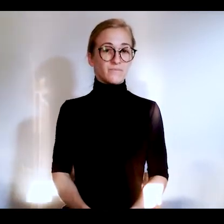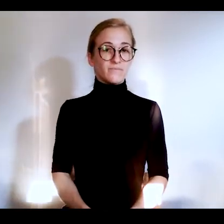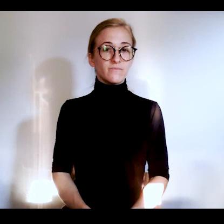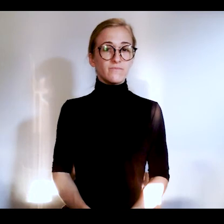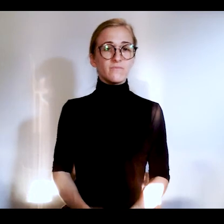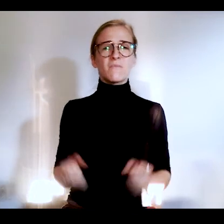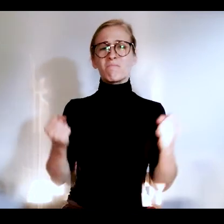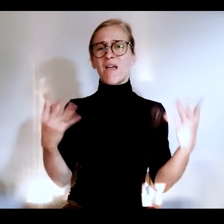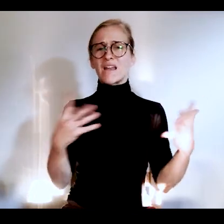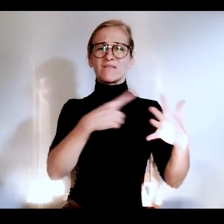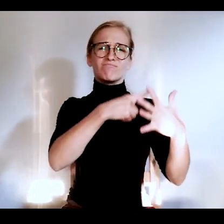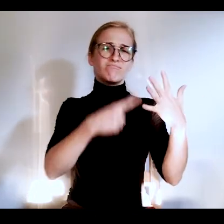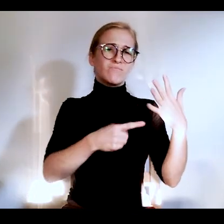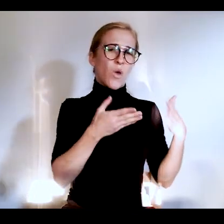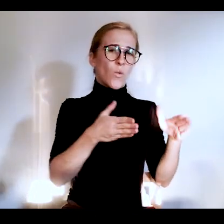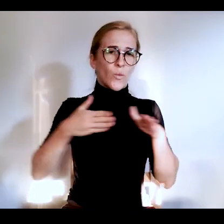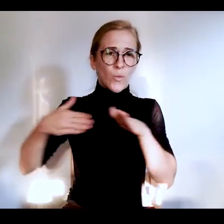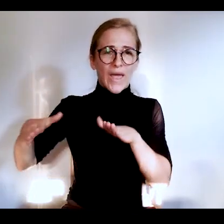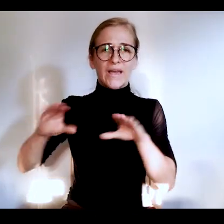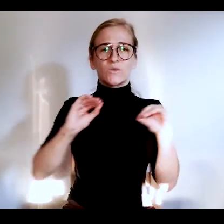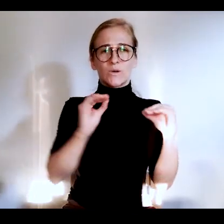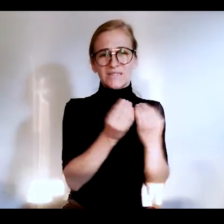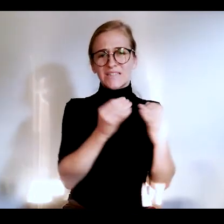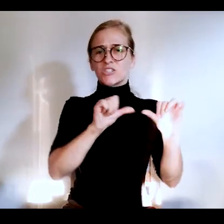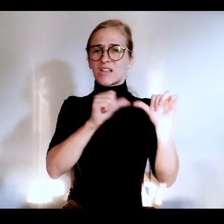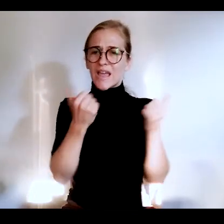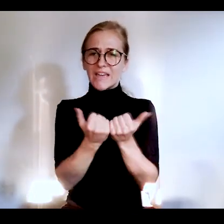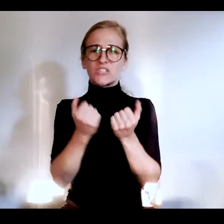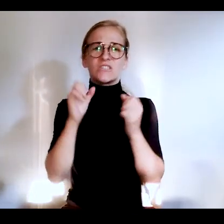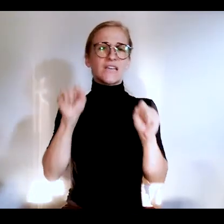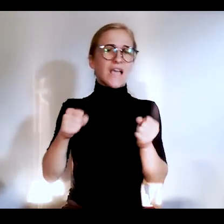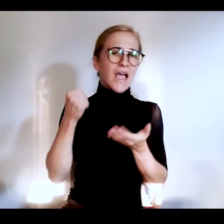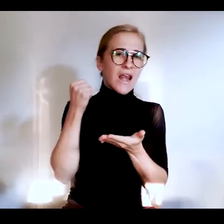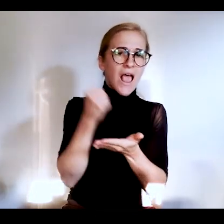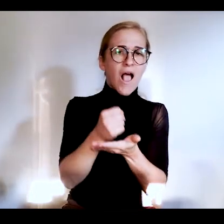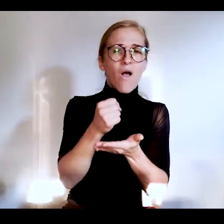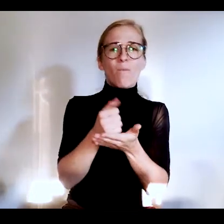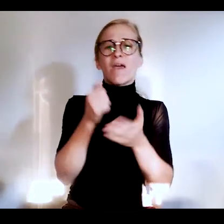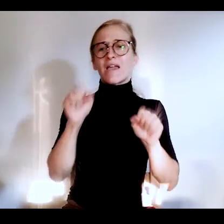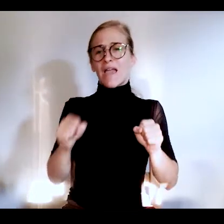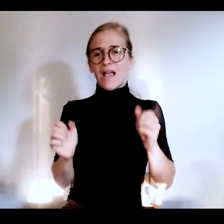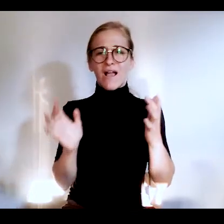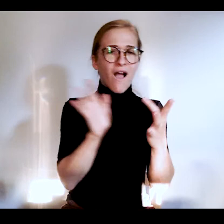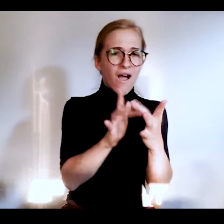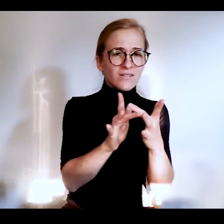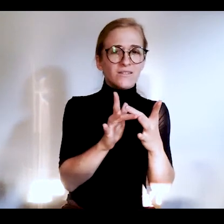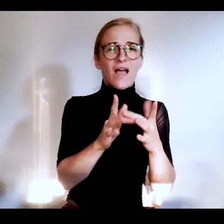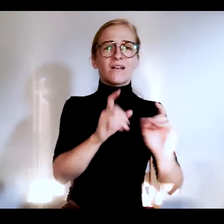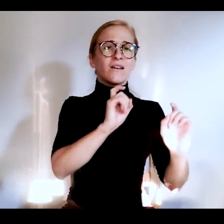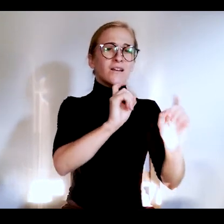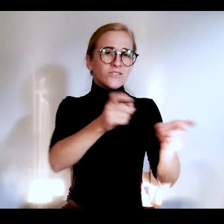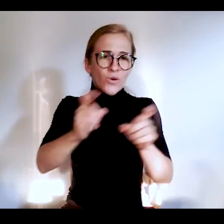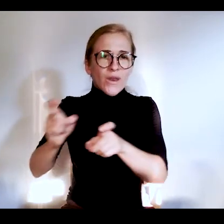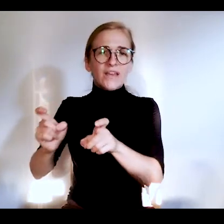There are many ways, many organizations that are always looking for help from the public, donations,